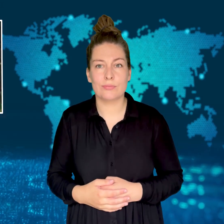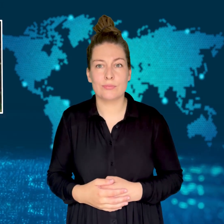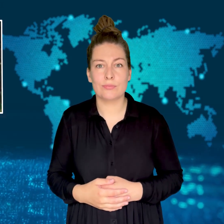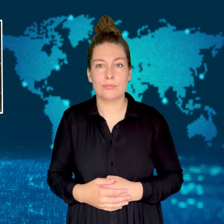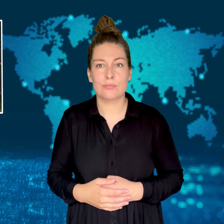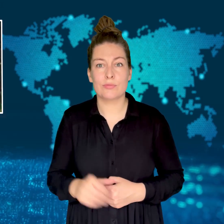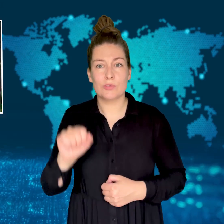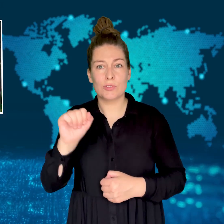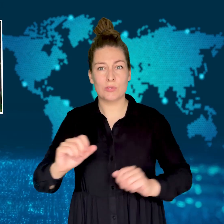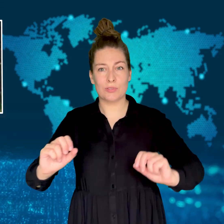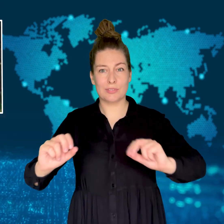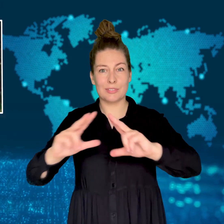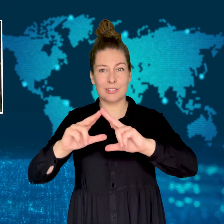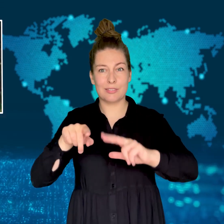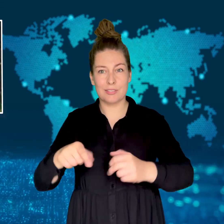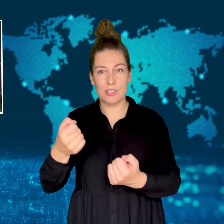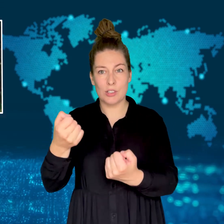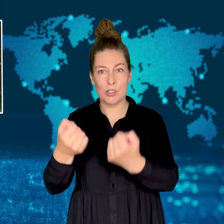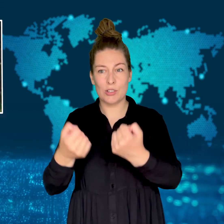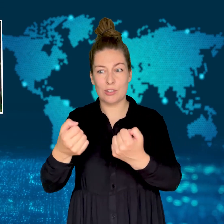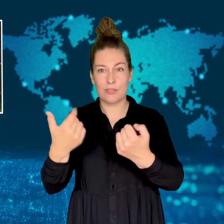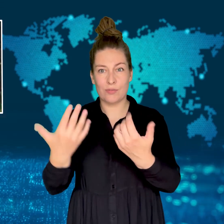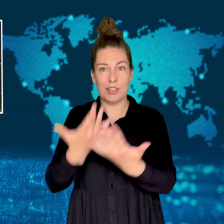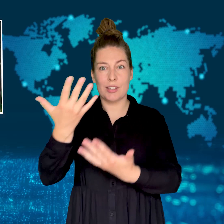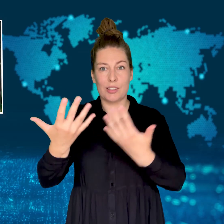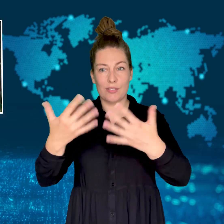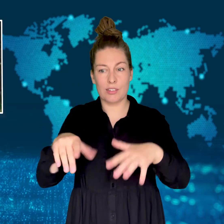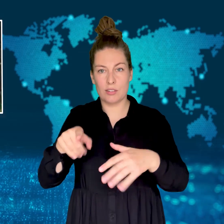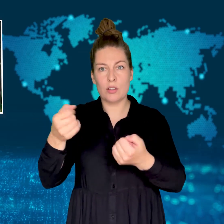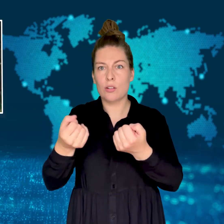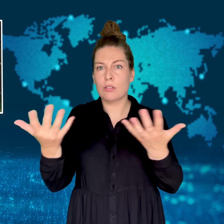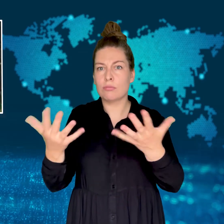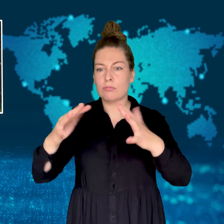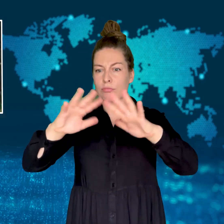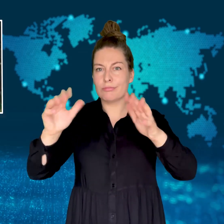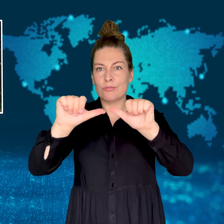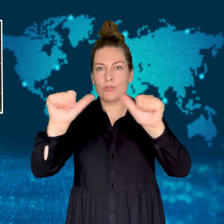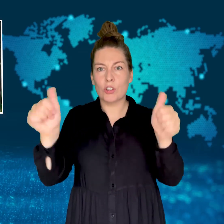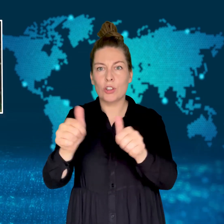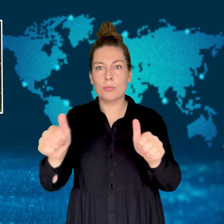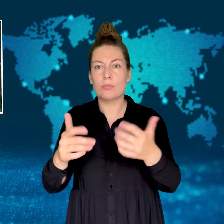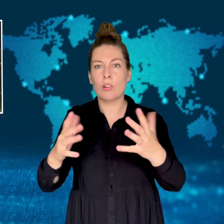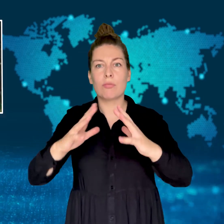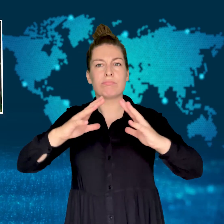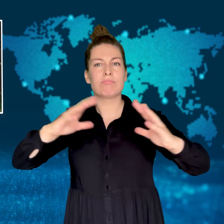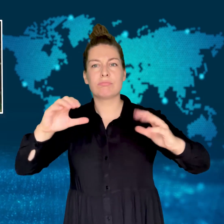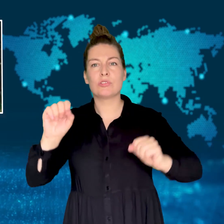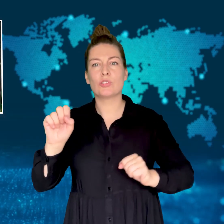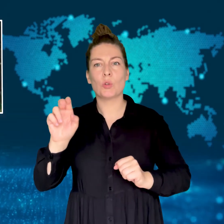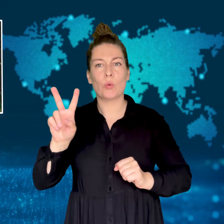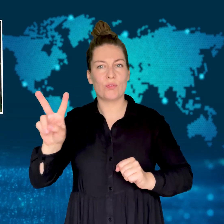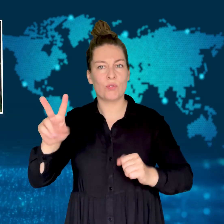That incident occurred after midnight.